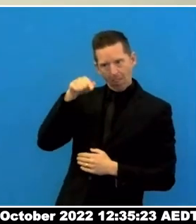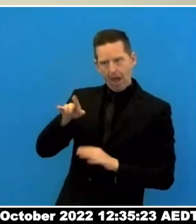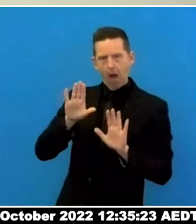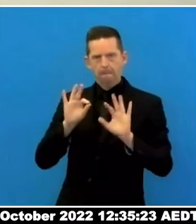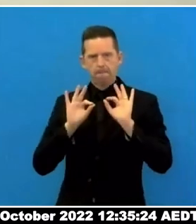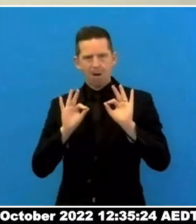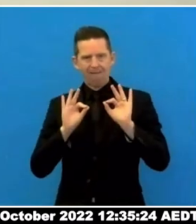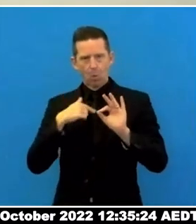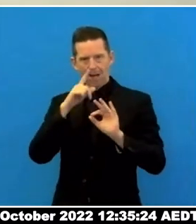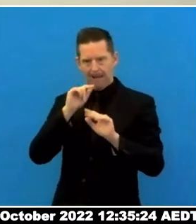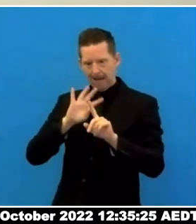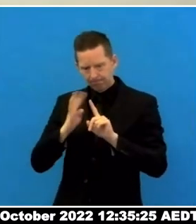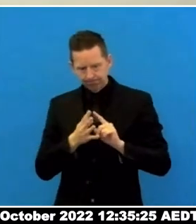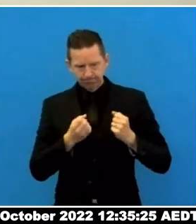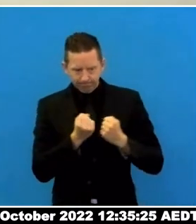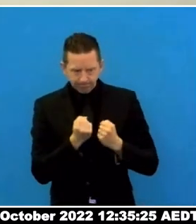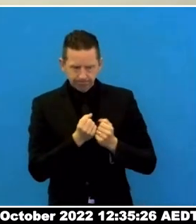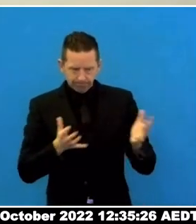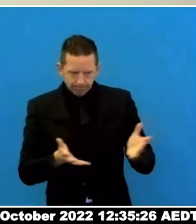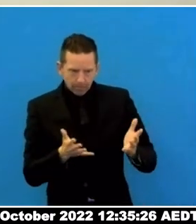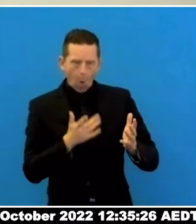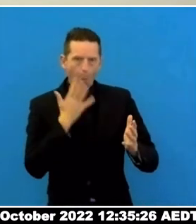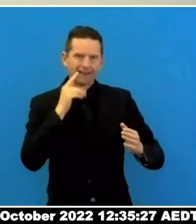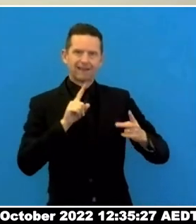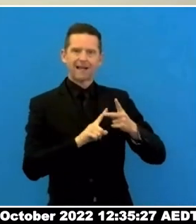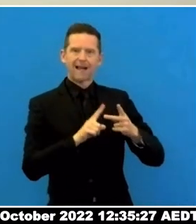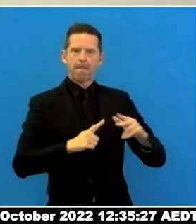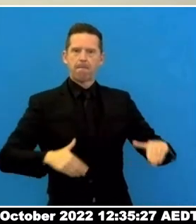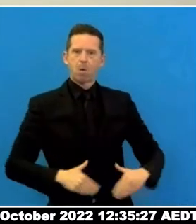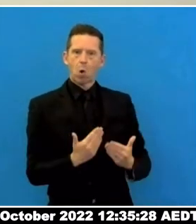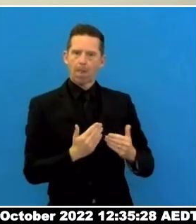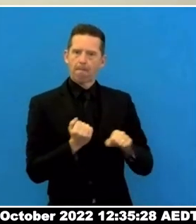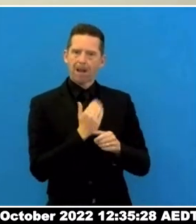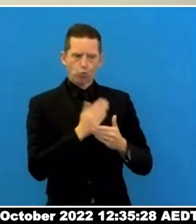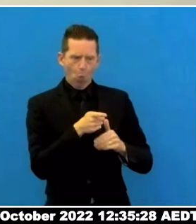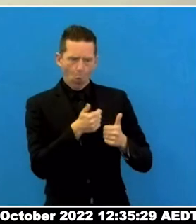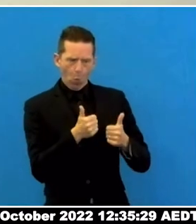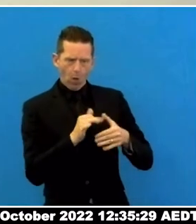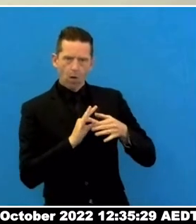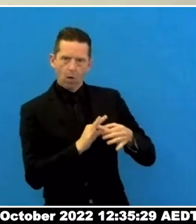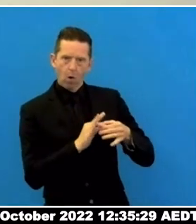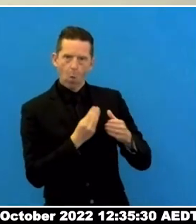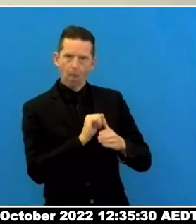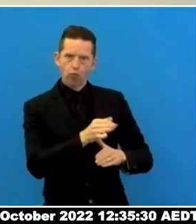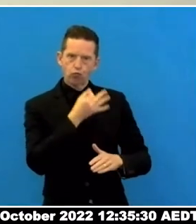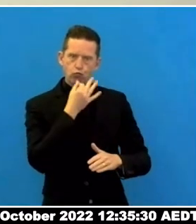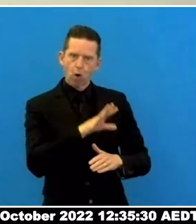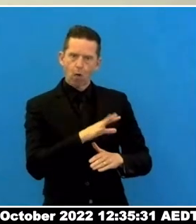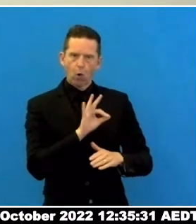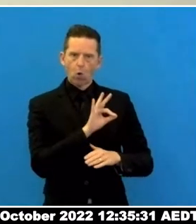through her next pregnancy and birth, and there was a focus on the attachment and the connection with her children as well as her own trauma.